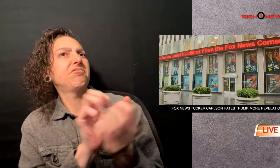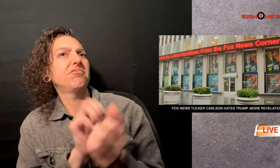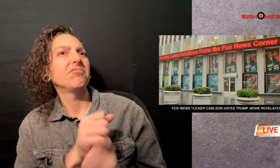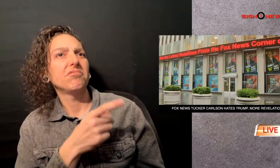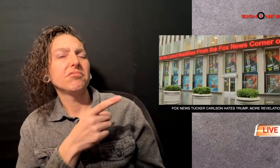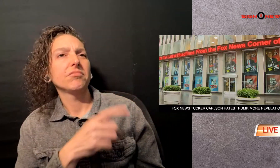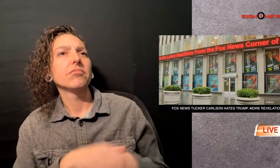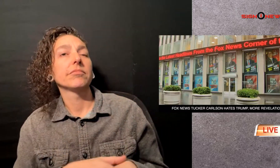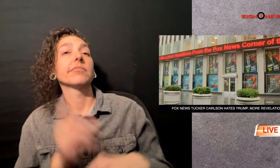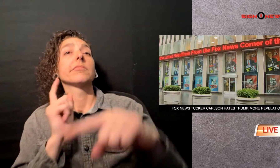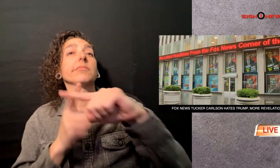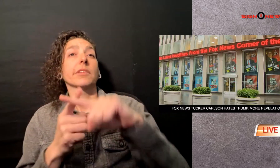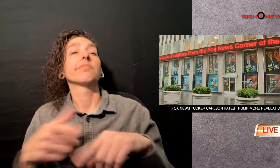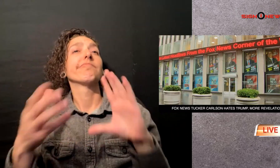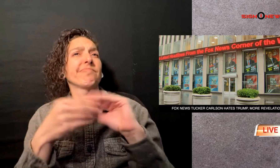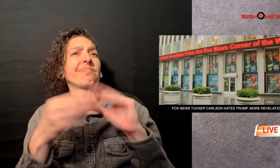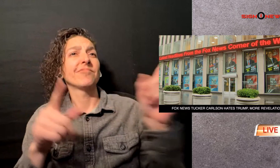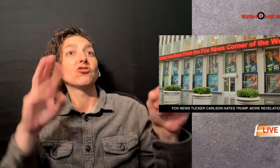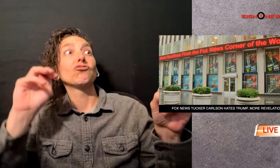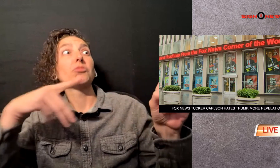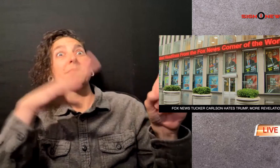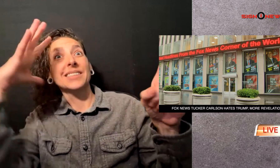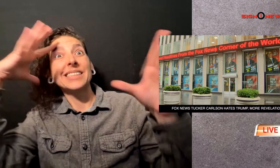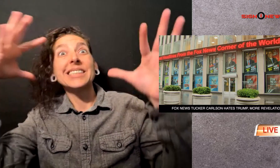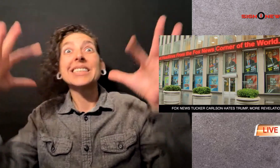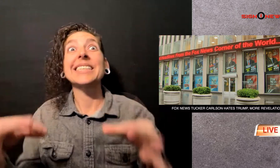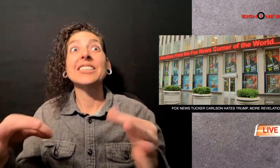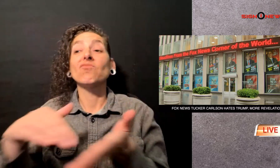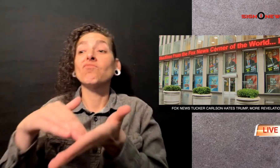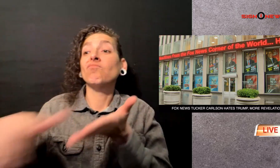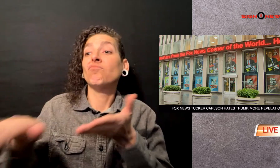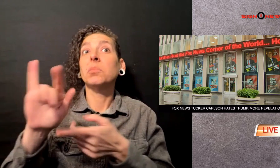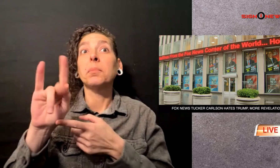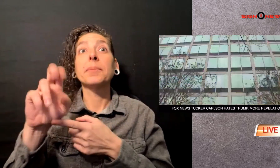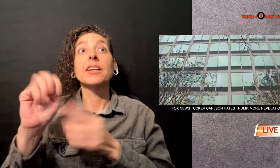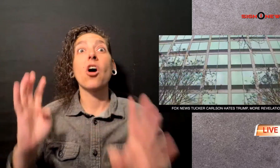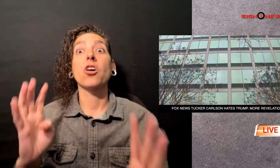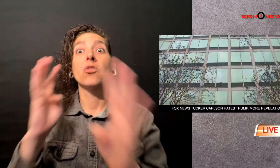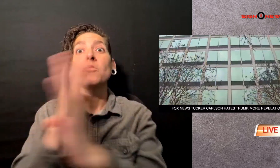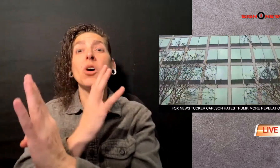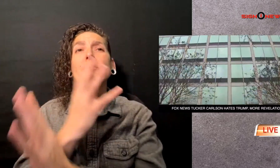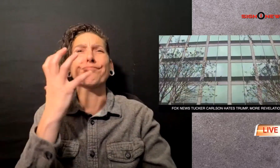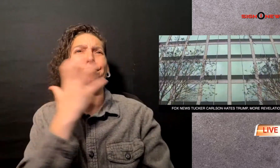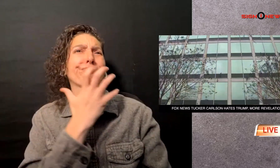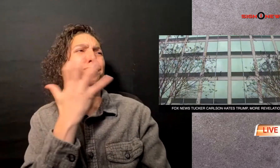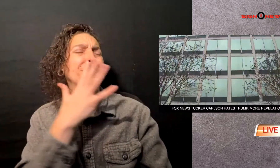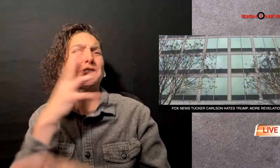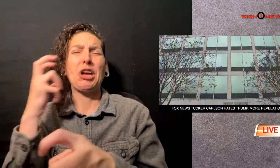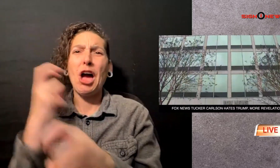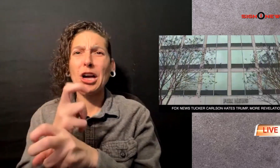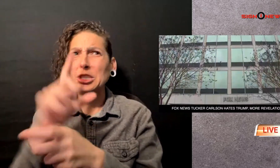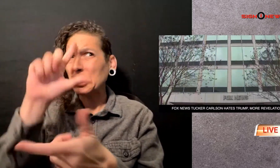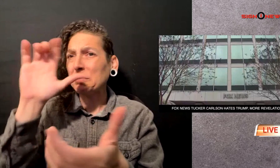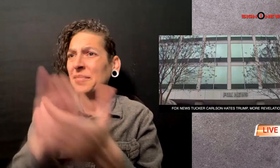and that Trump's decision to dismiss Biden's inauguration was hard to believe and destructive